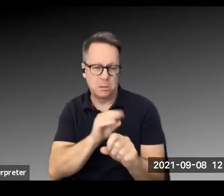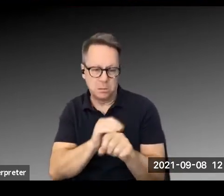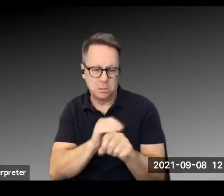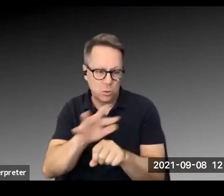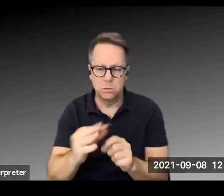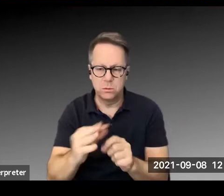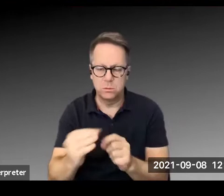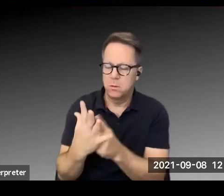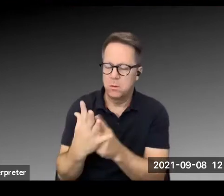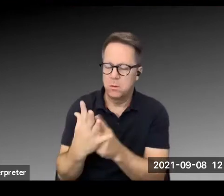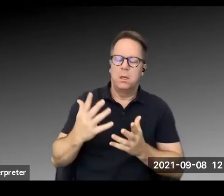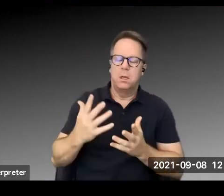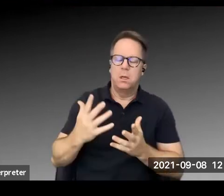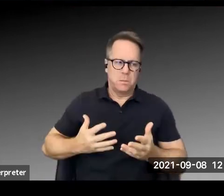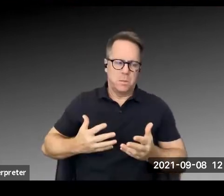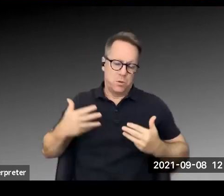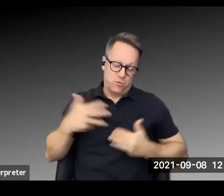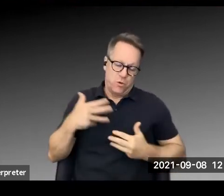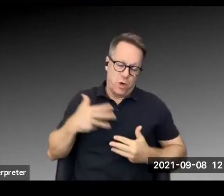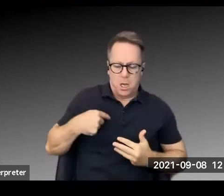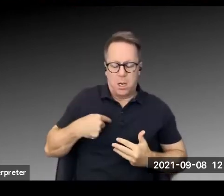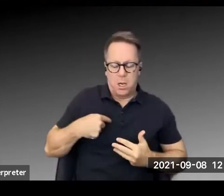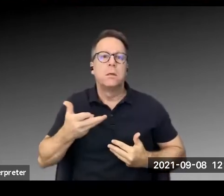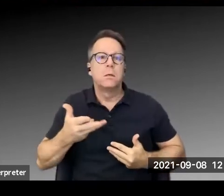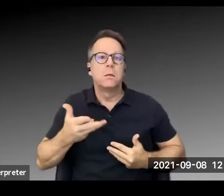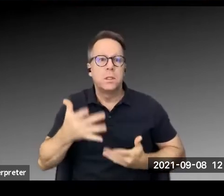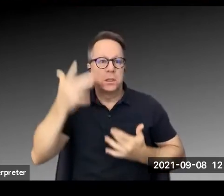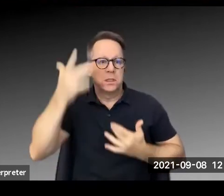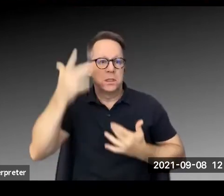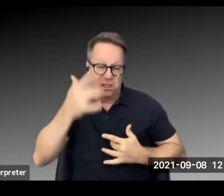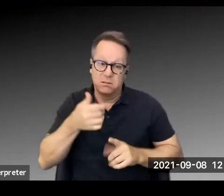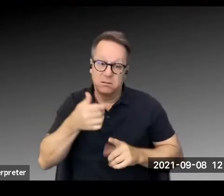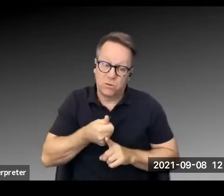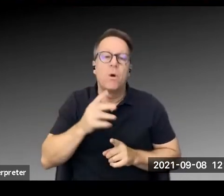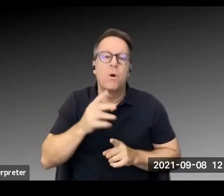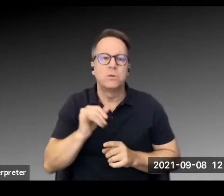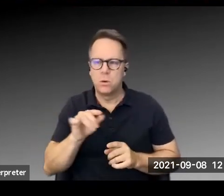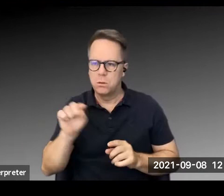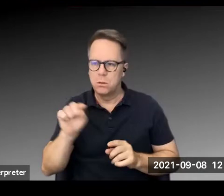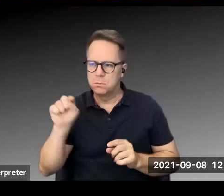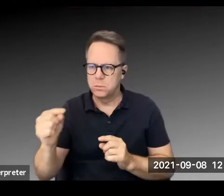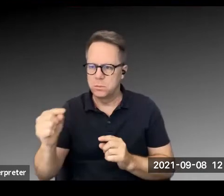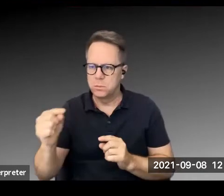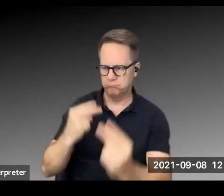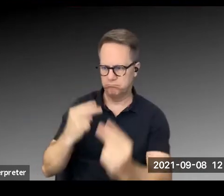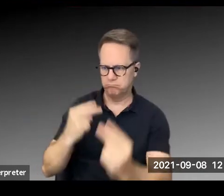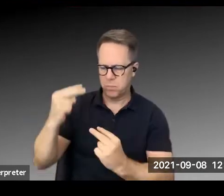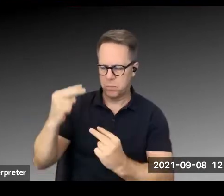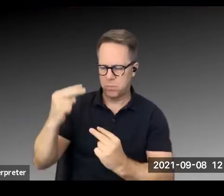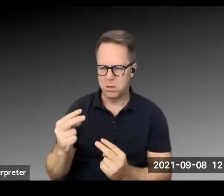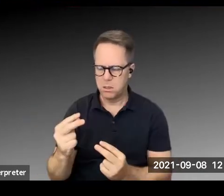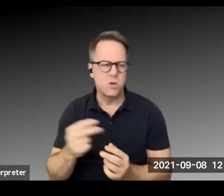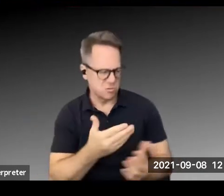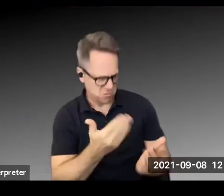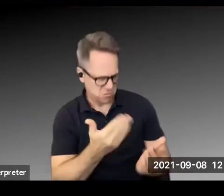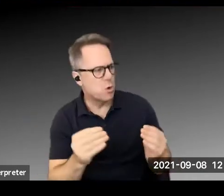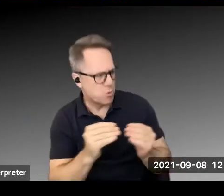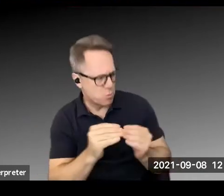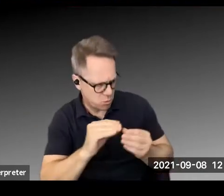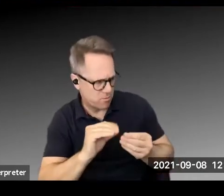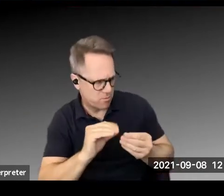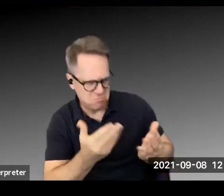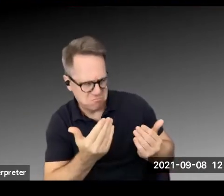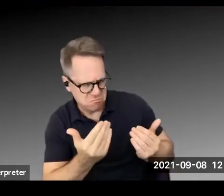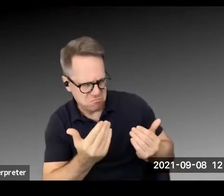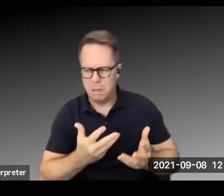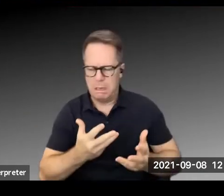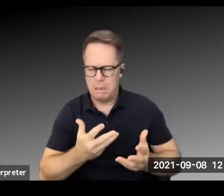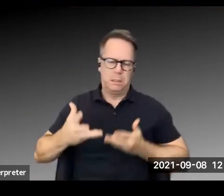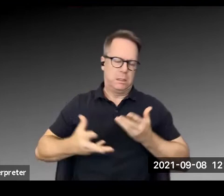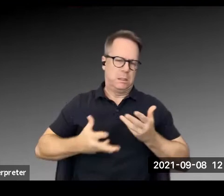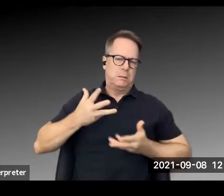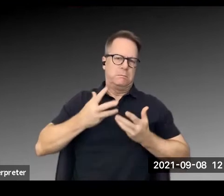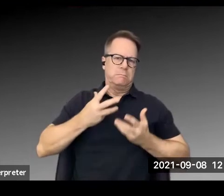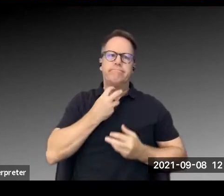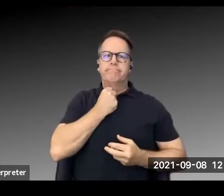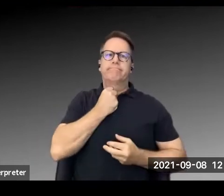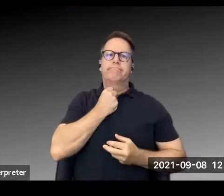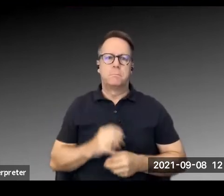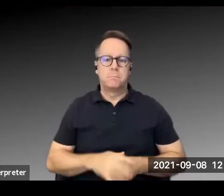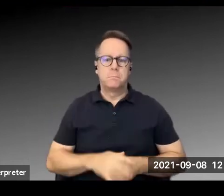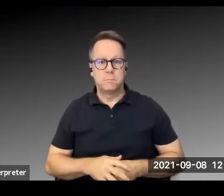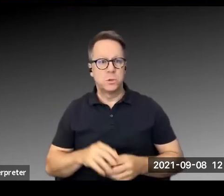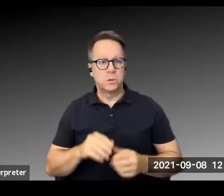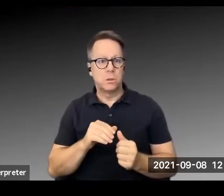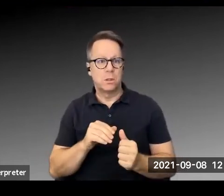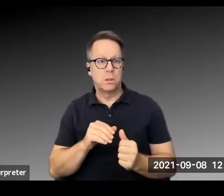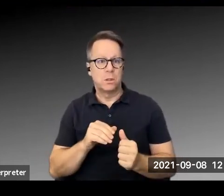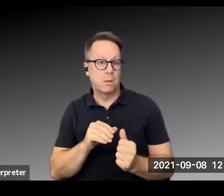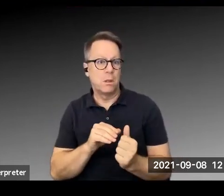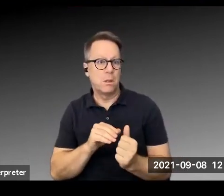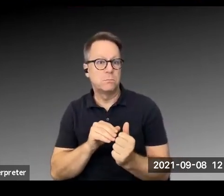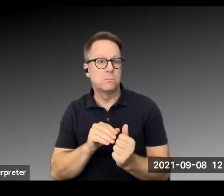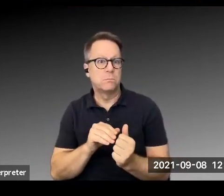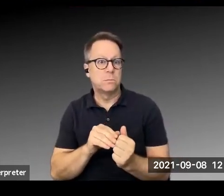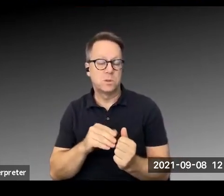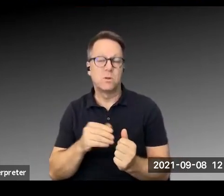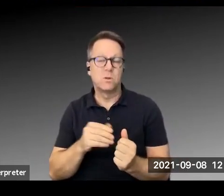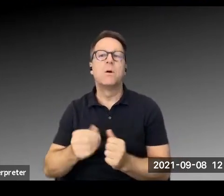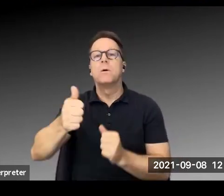may be afraid of the disease itself, but also might be afraid of authorities who are asking them for more information about their identity. So exposure notification as an approach was something that had rolled out in other countries note, most notably